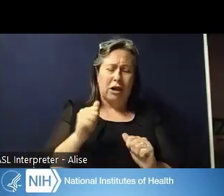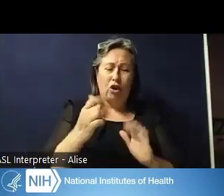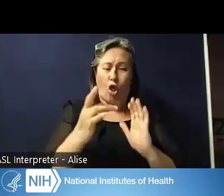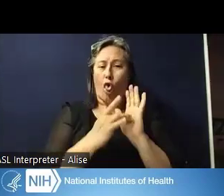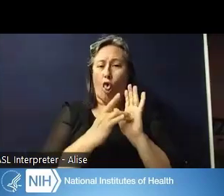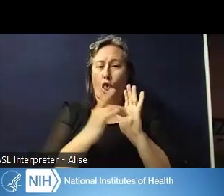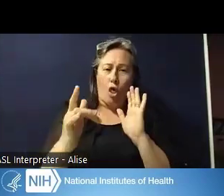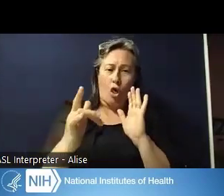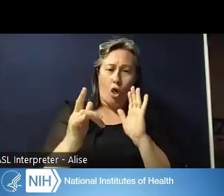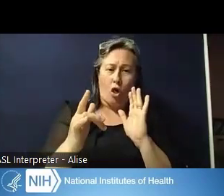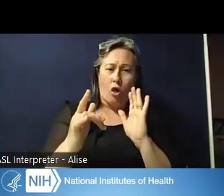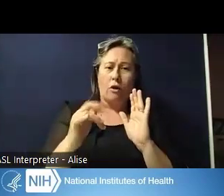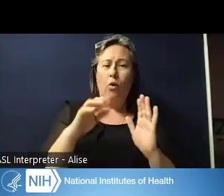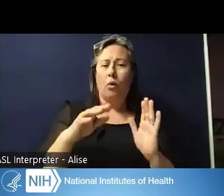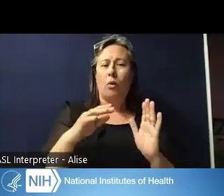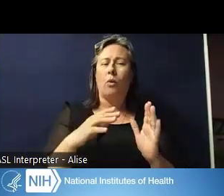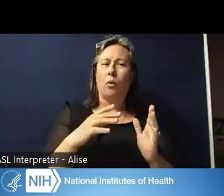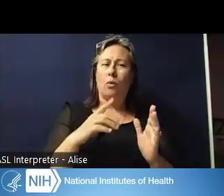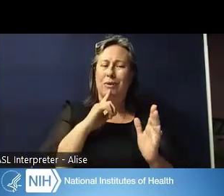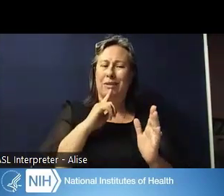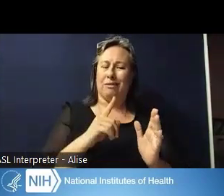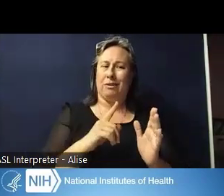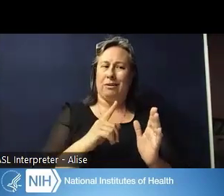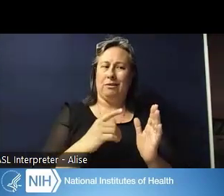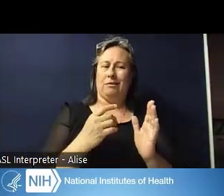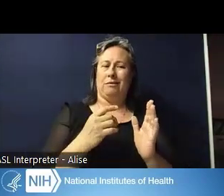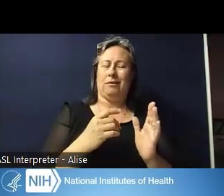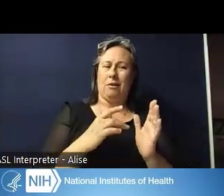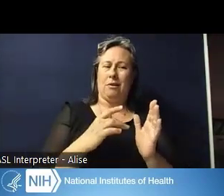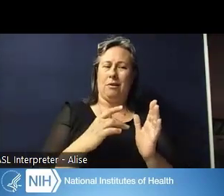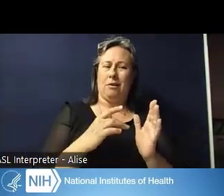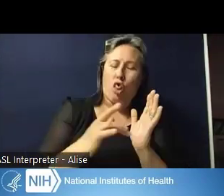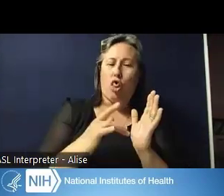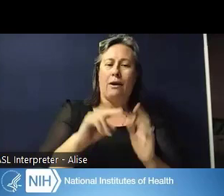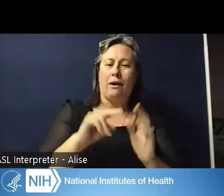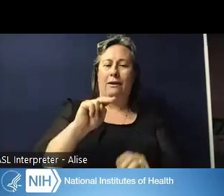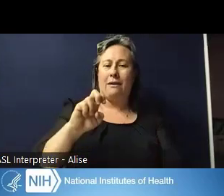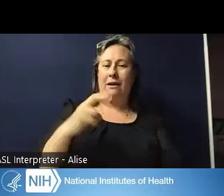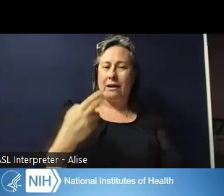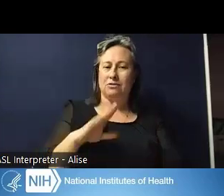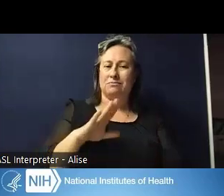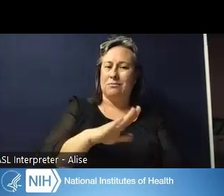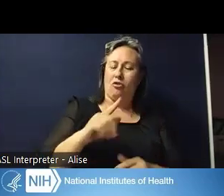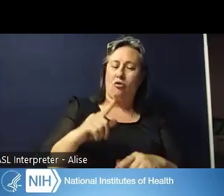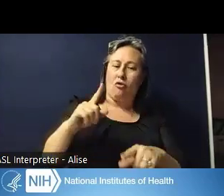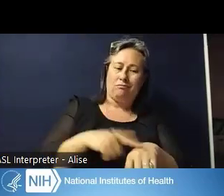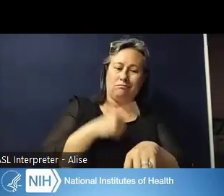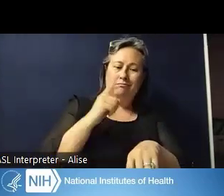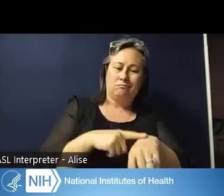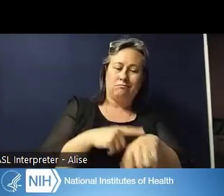of or exploit NIH's long tradition of trust, fairness and excellence.